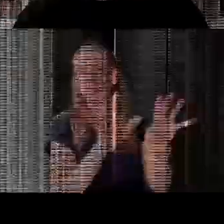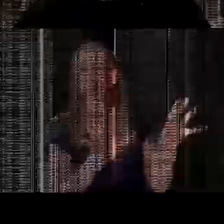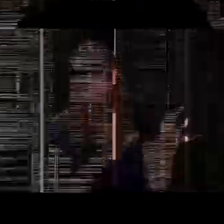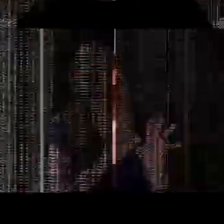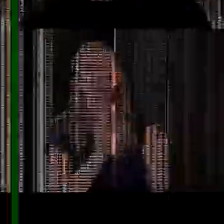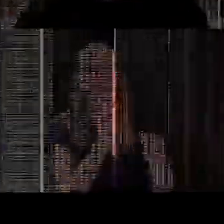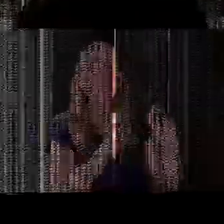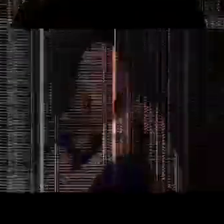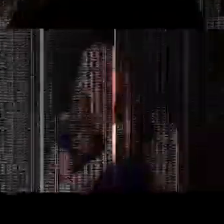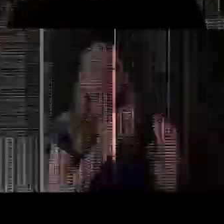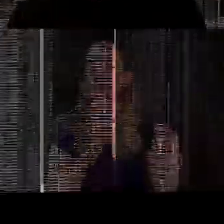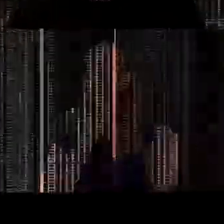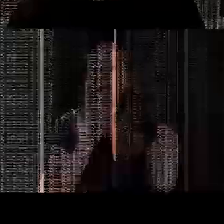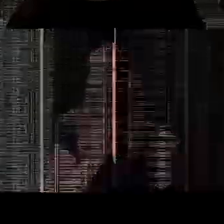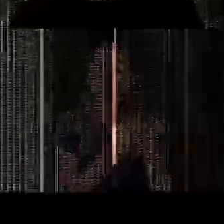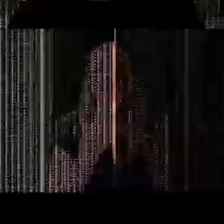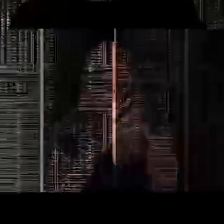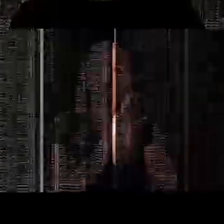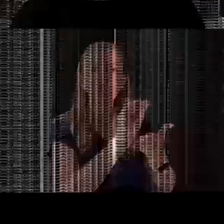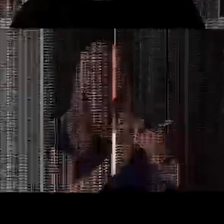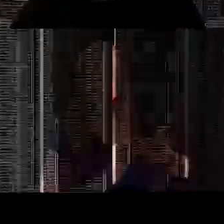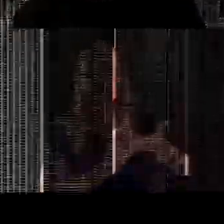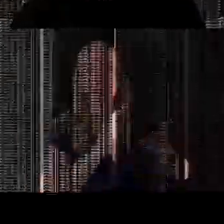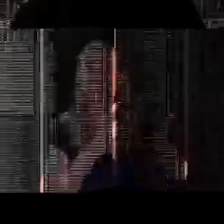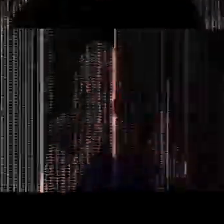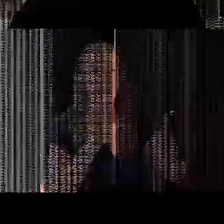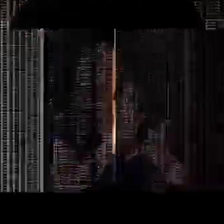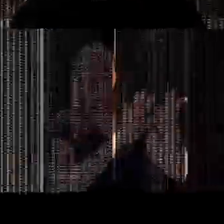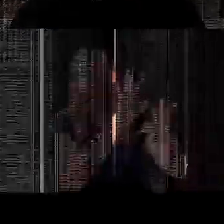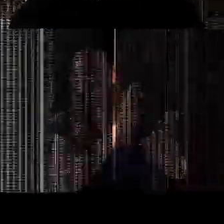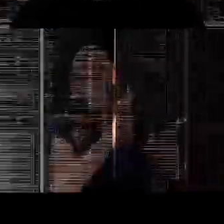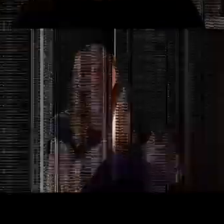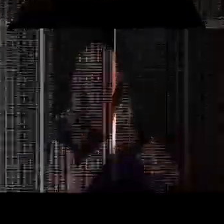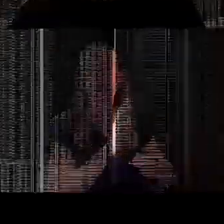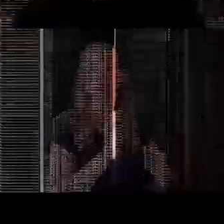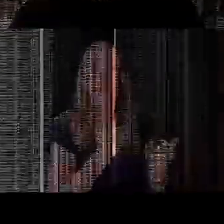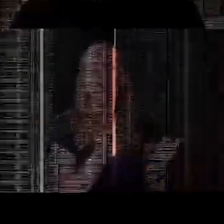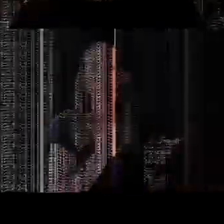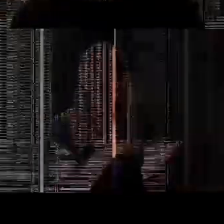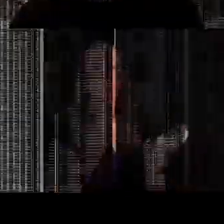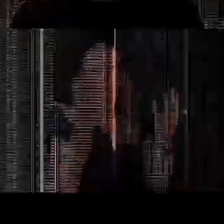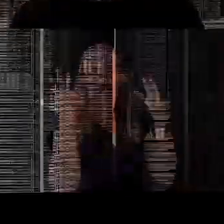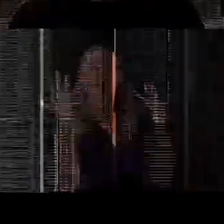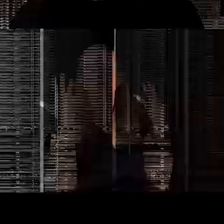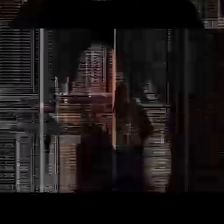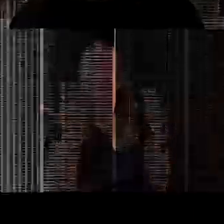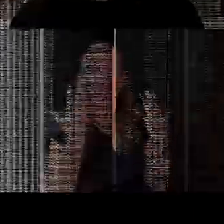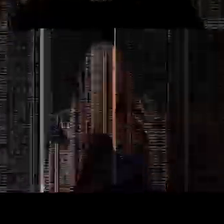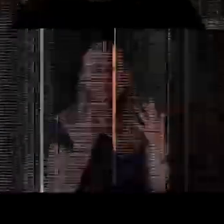or color or design that is just kind of cramped. It is just too much stimuli all at once, like it